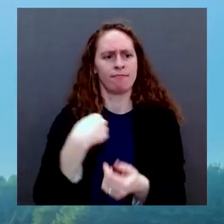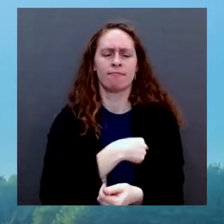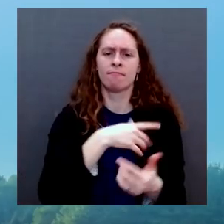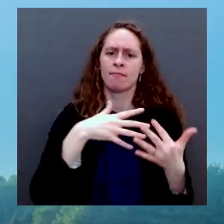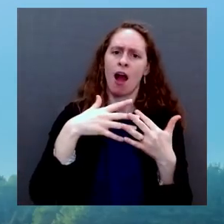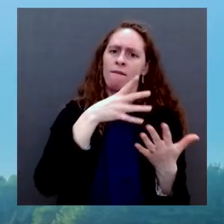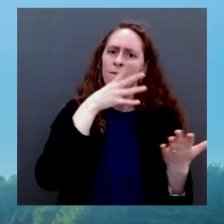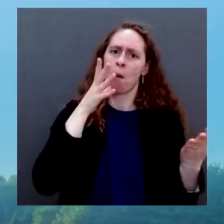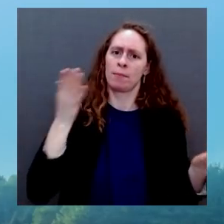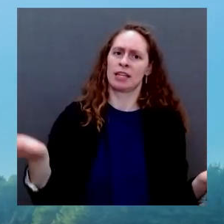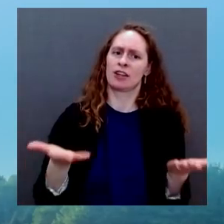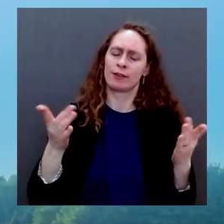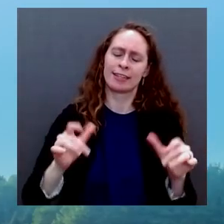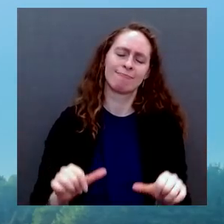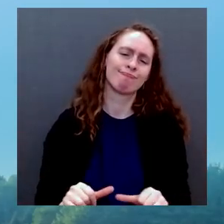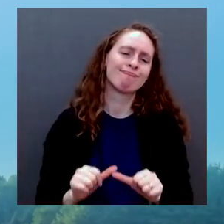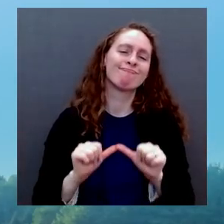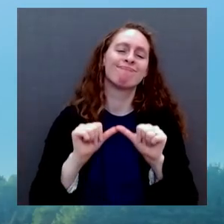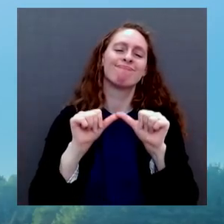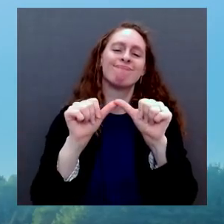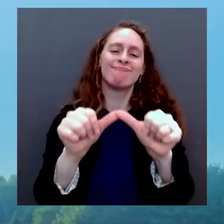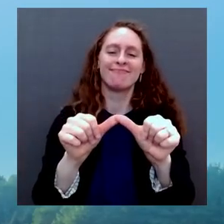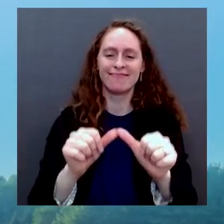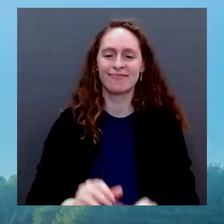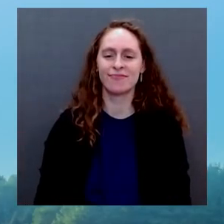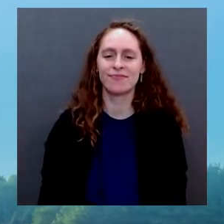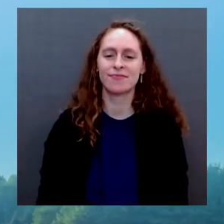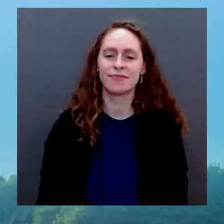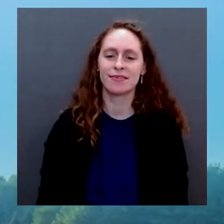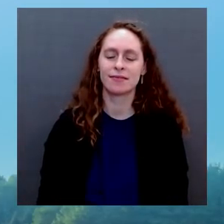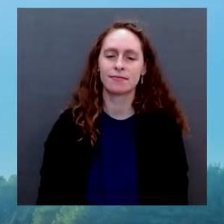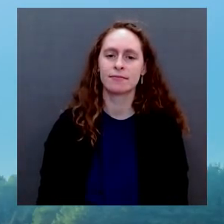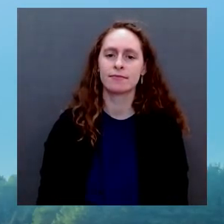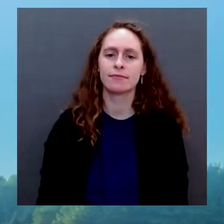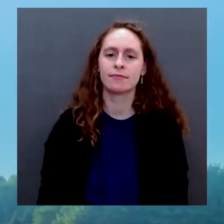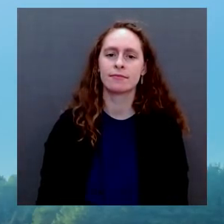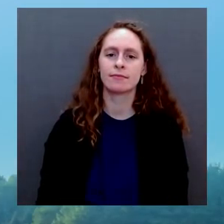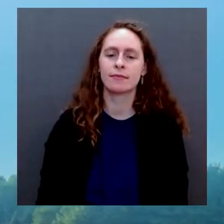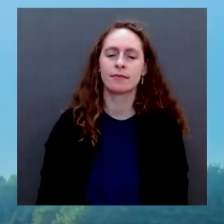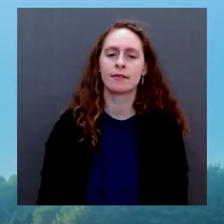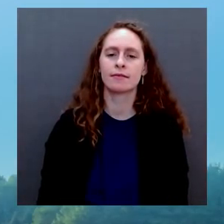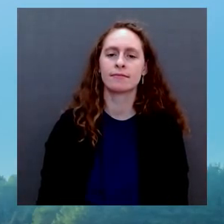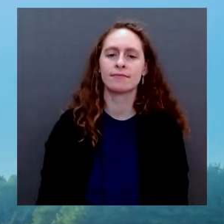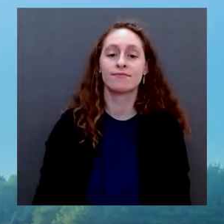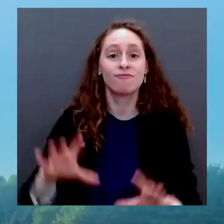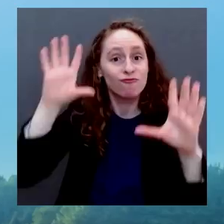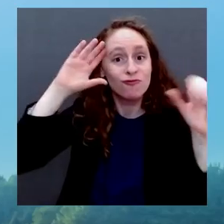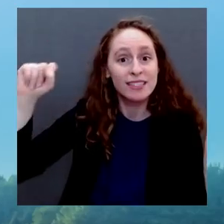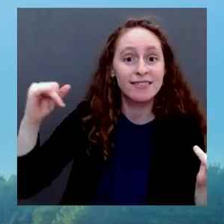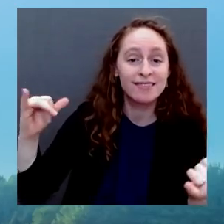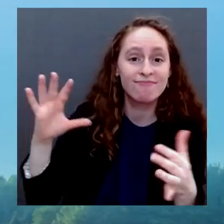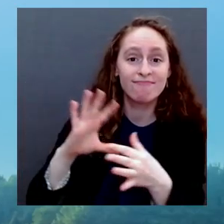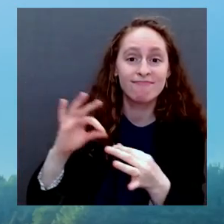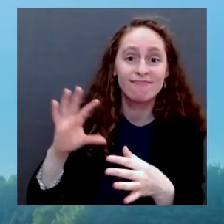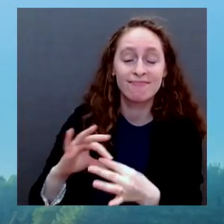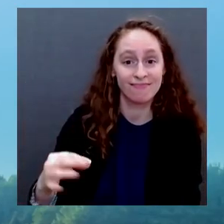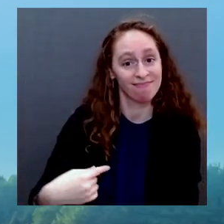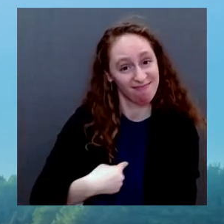And everybody thinks the big industry is chemicals; it's chickens. Chickens. Broiler chickens.